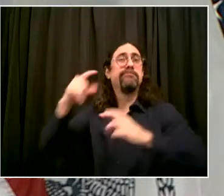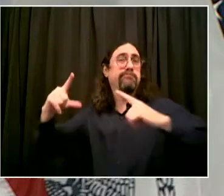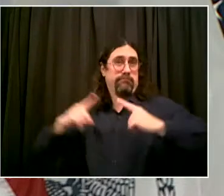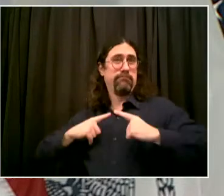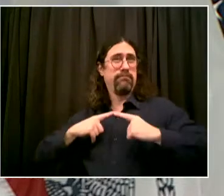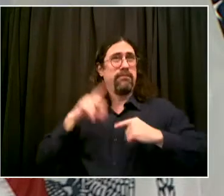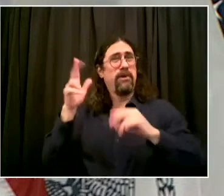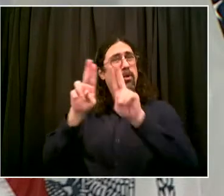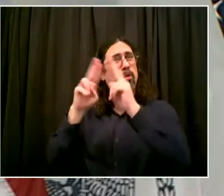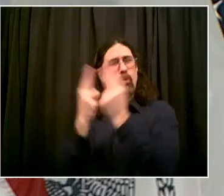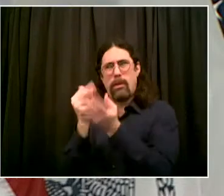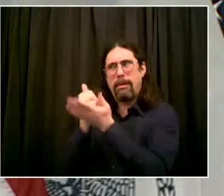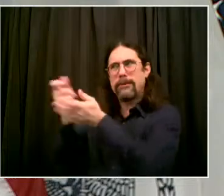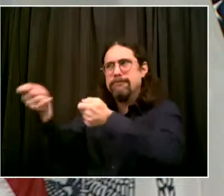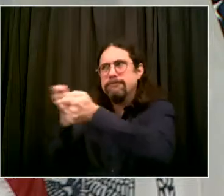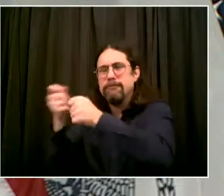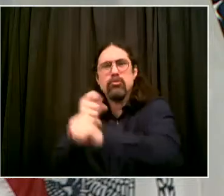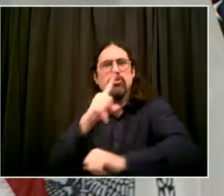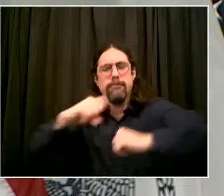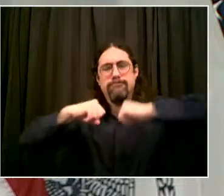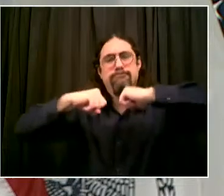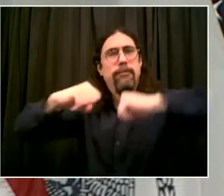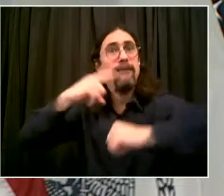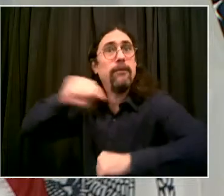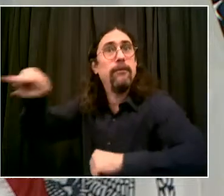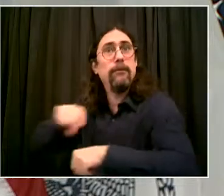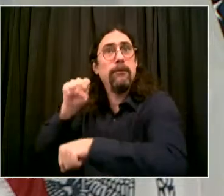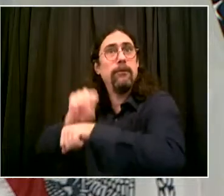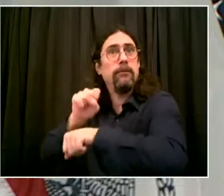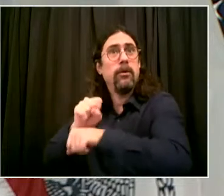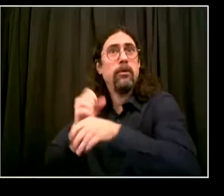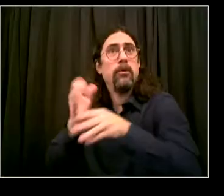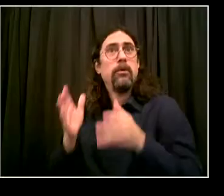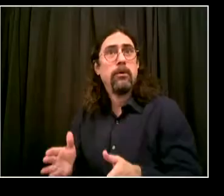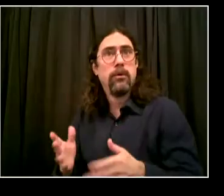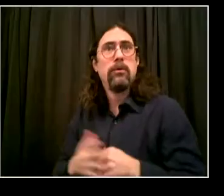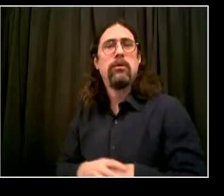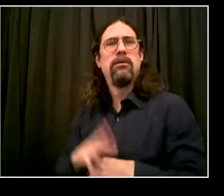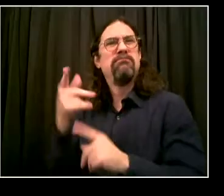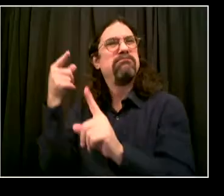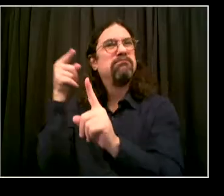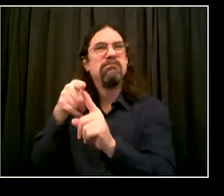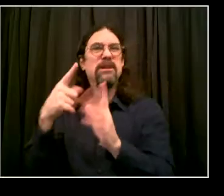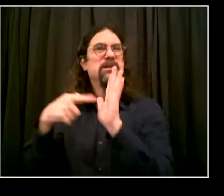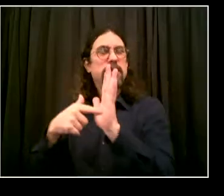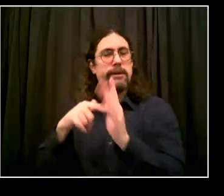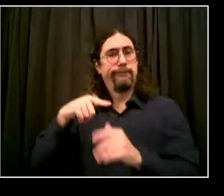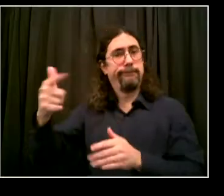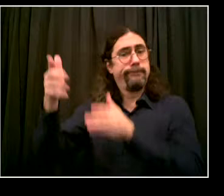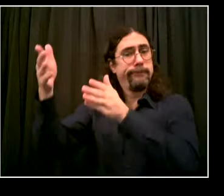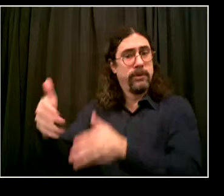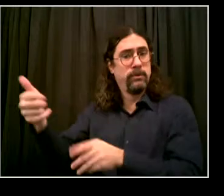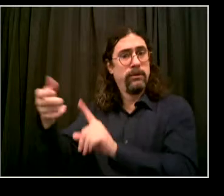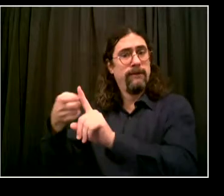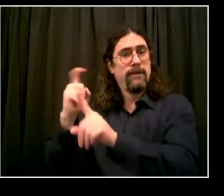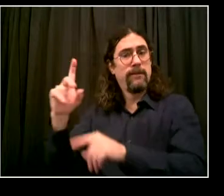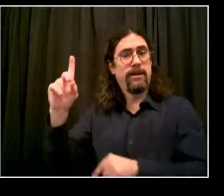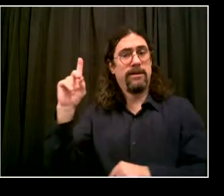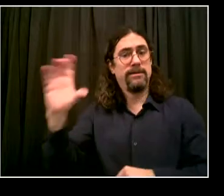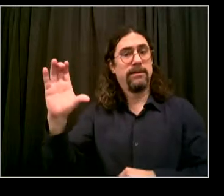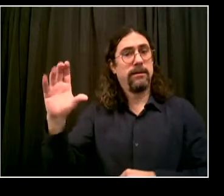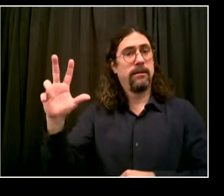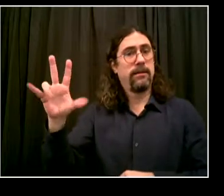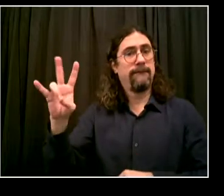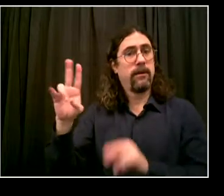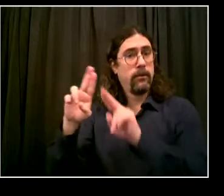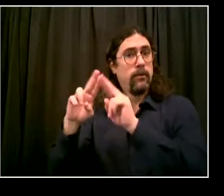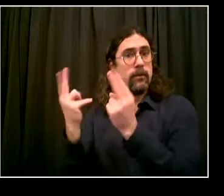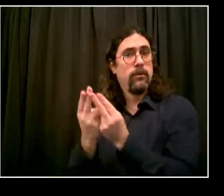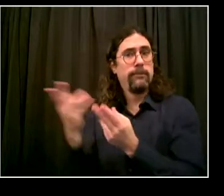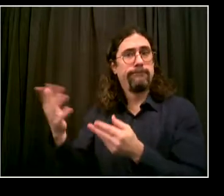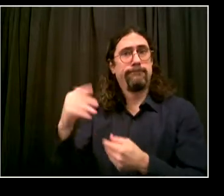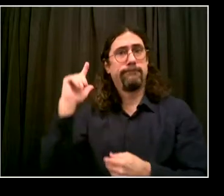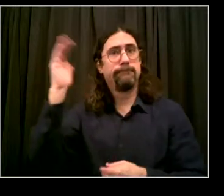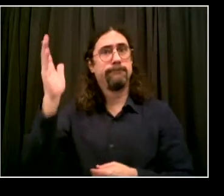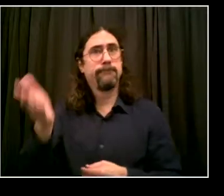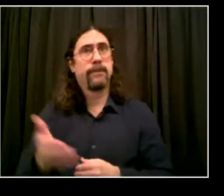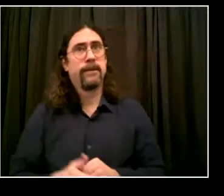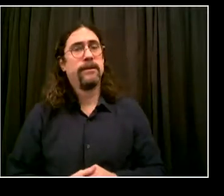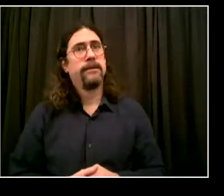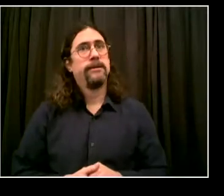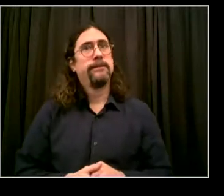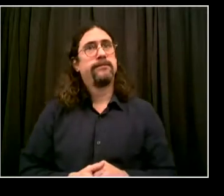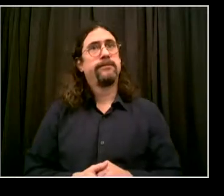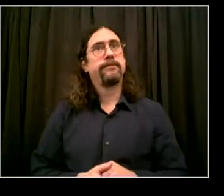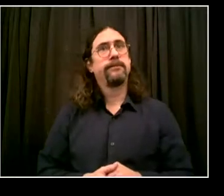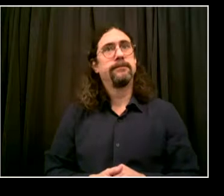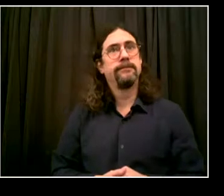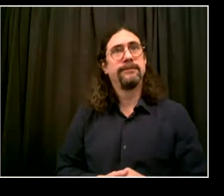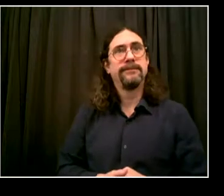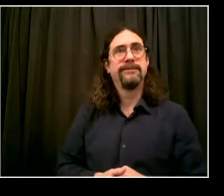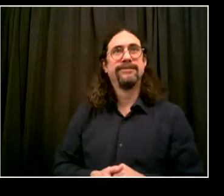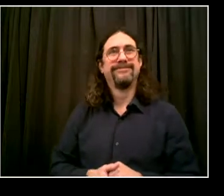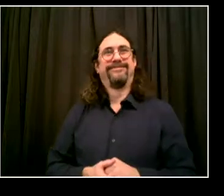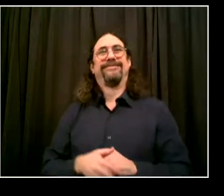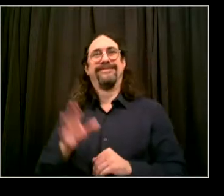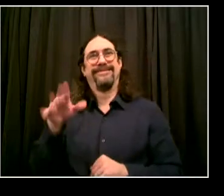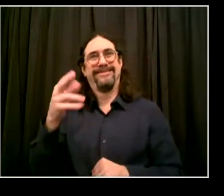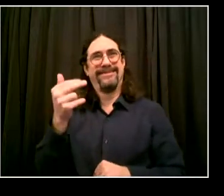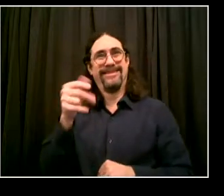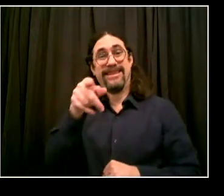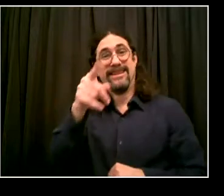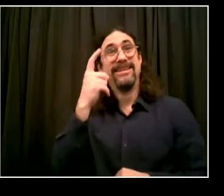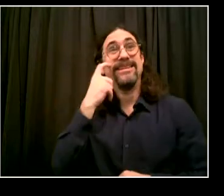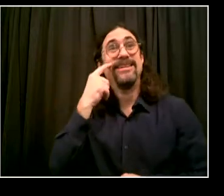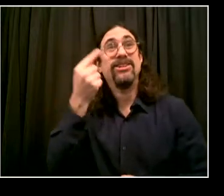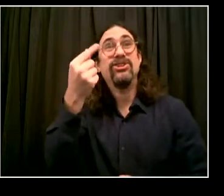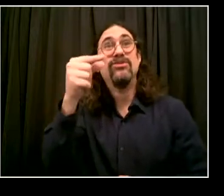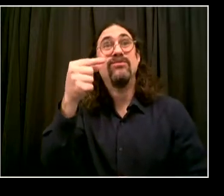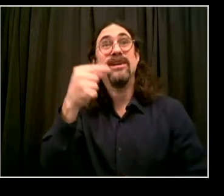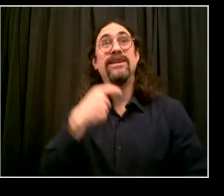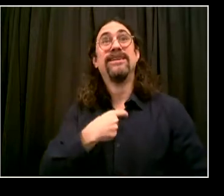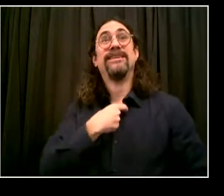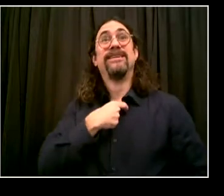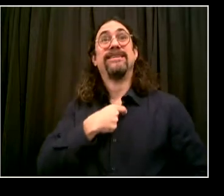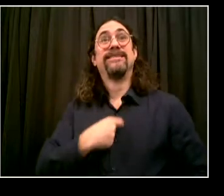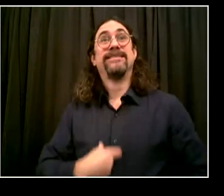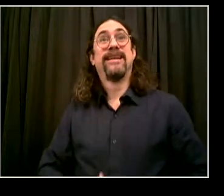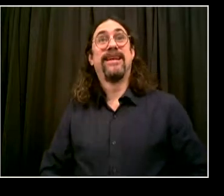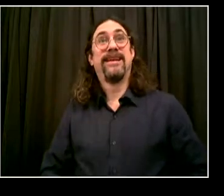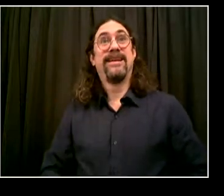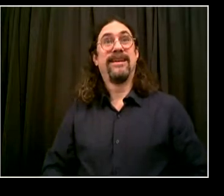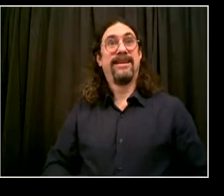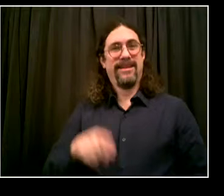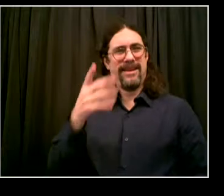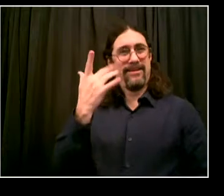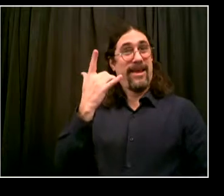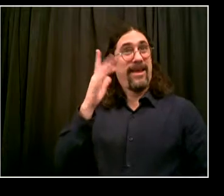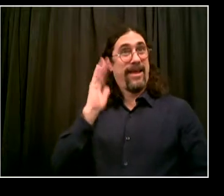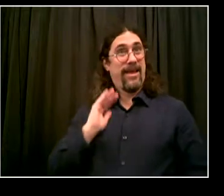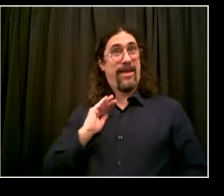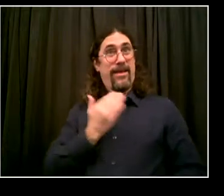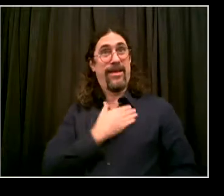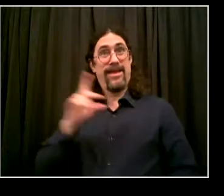LEADERS FROM DC